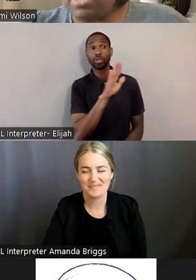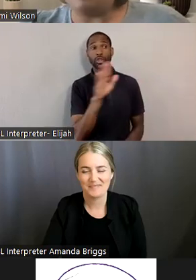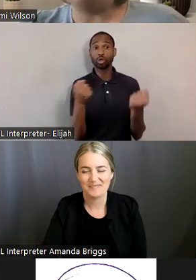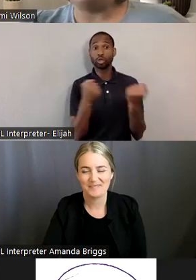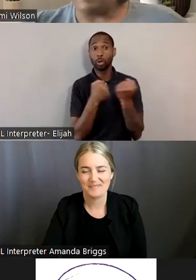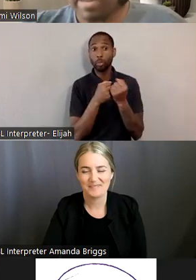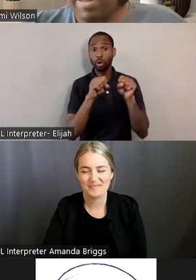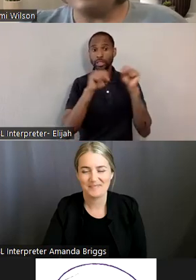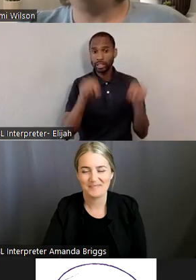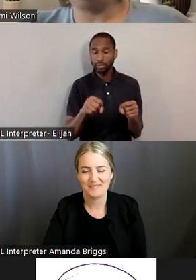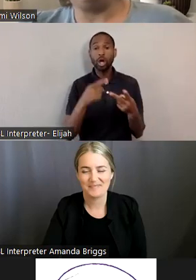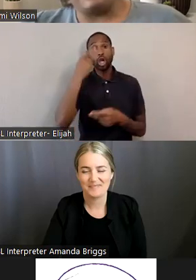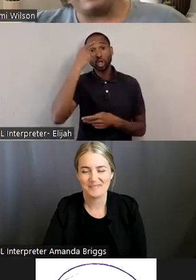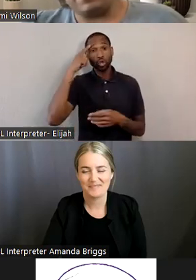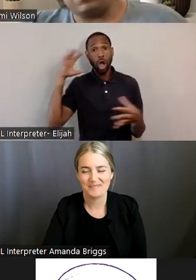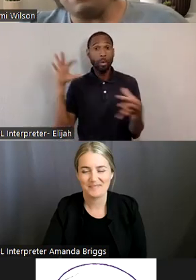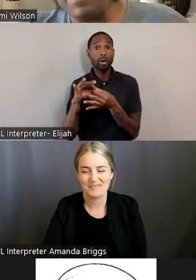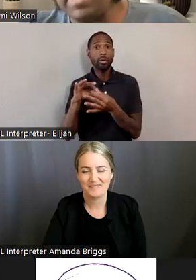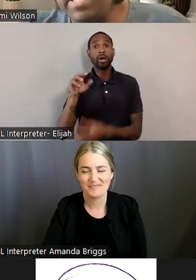is. Trauma bonding? Yes, trauma bonding